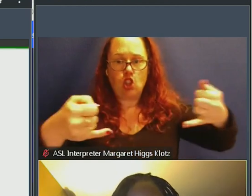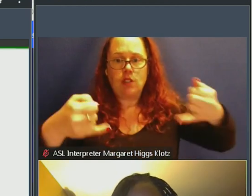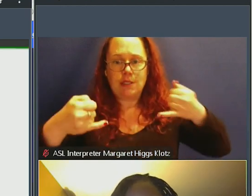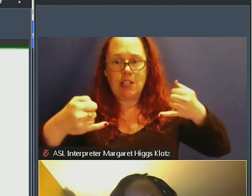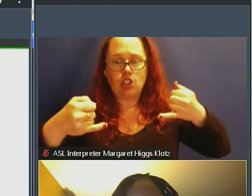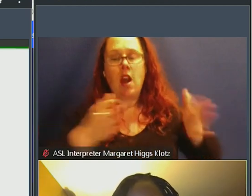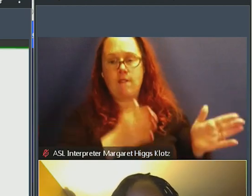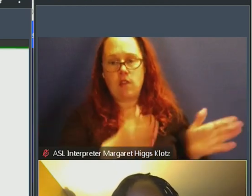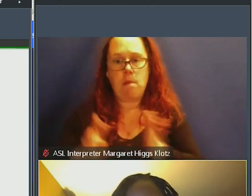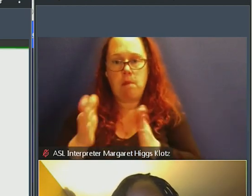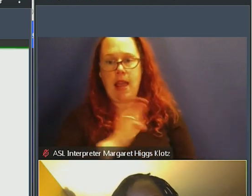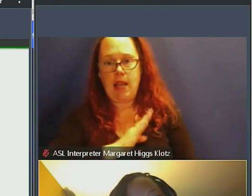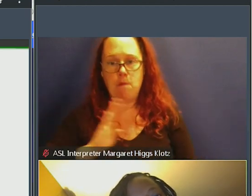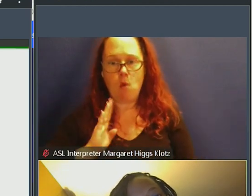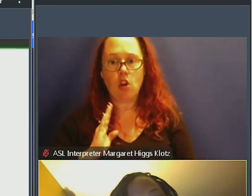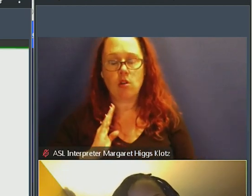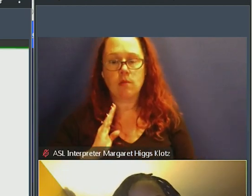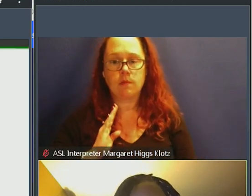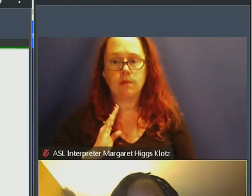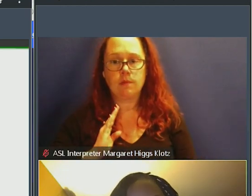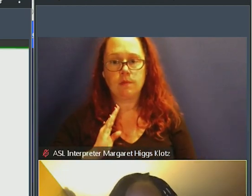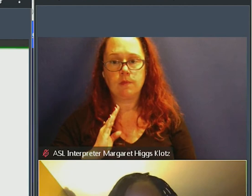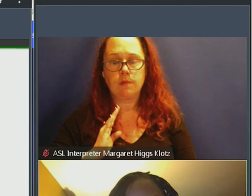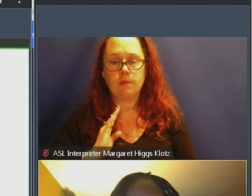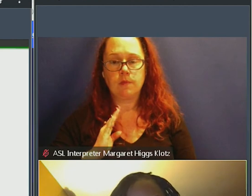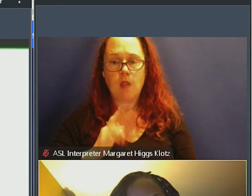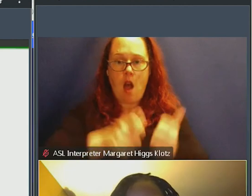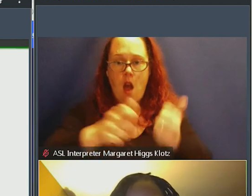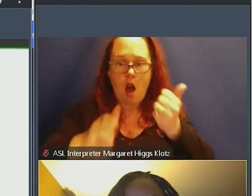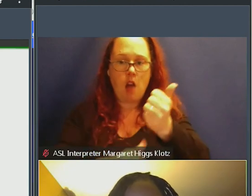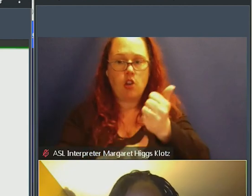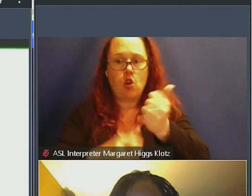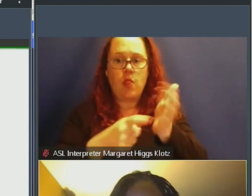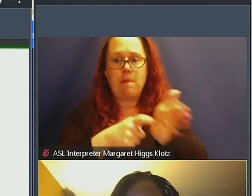the respective planning board under its mandatory referral review.